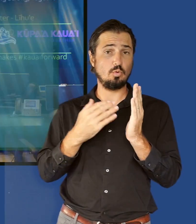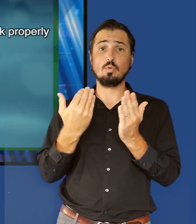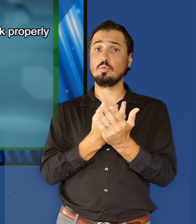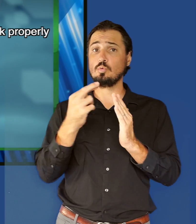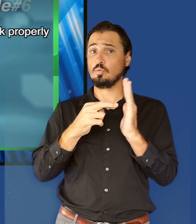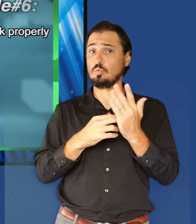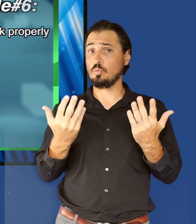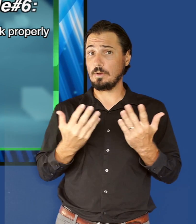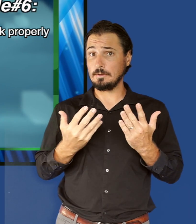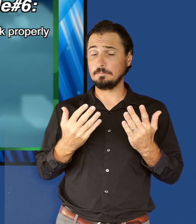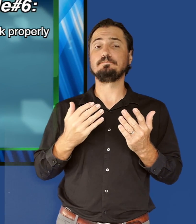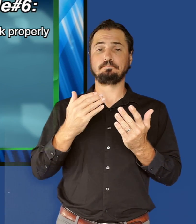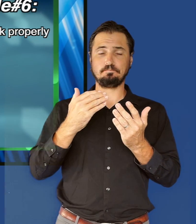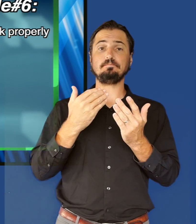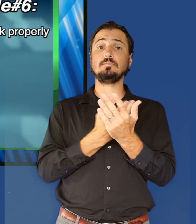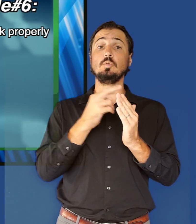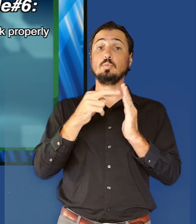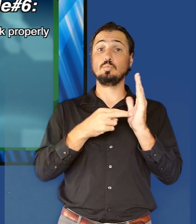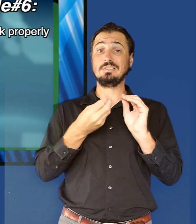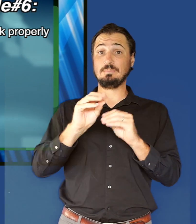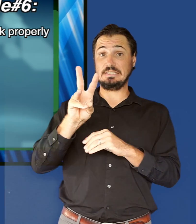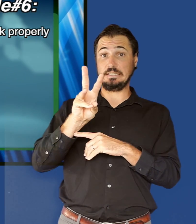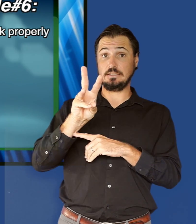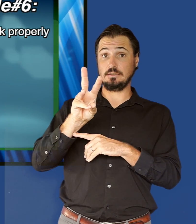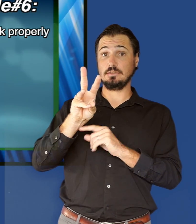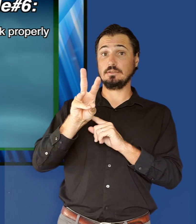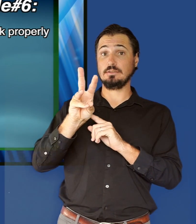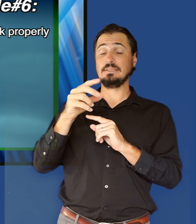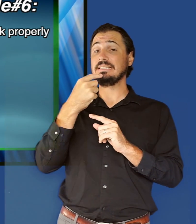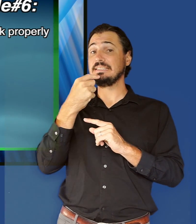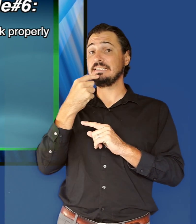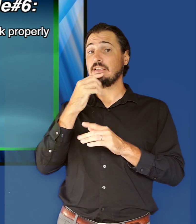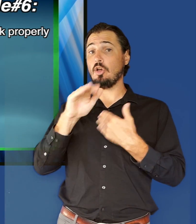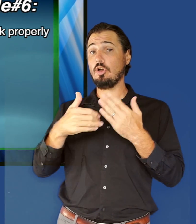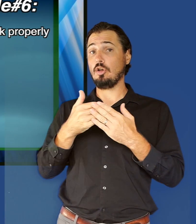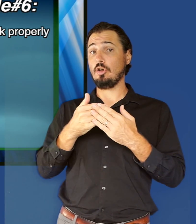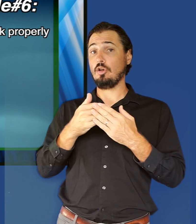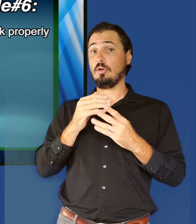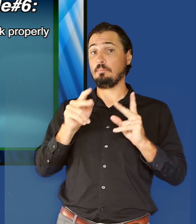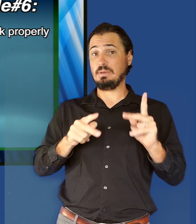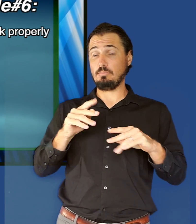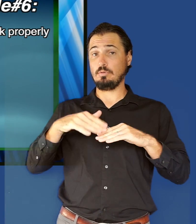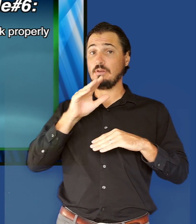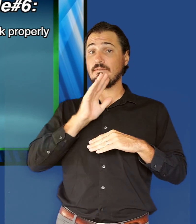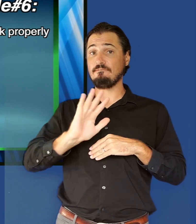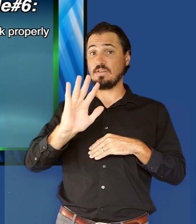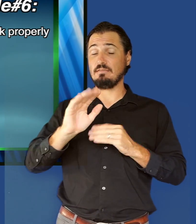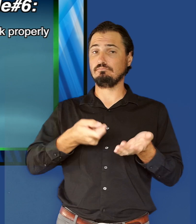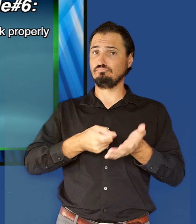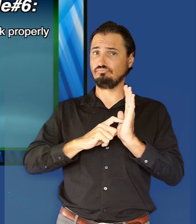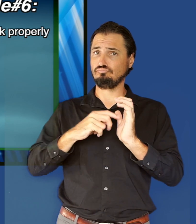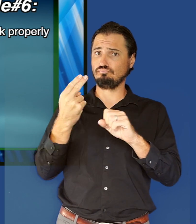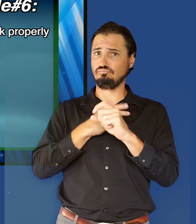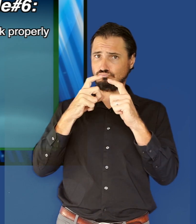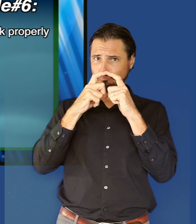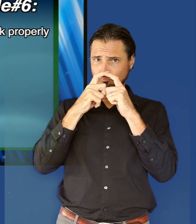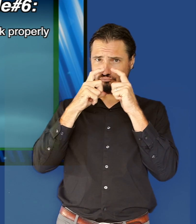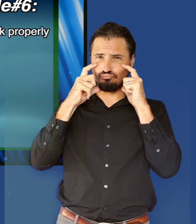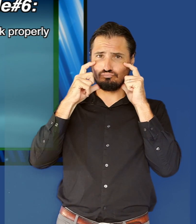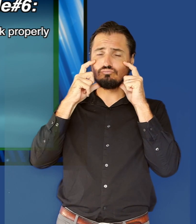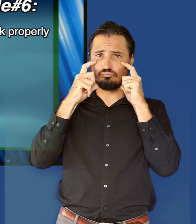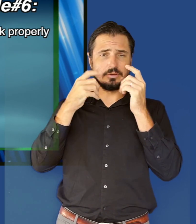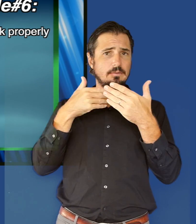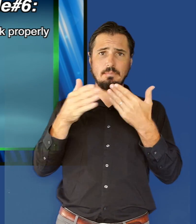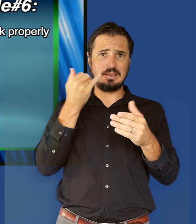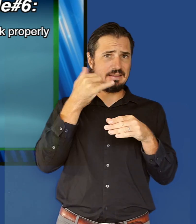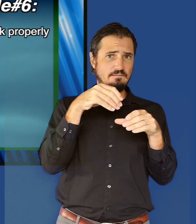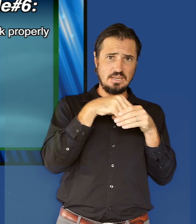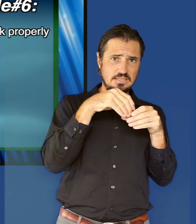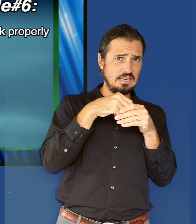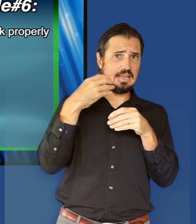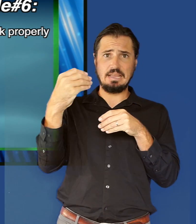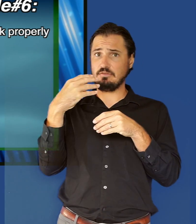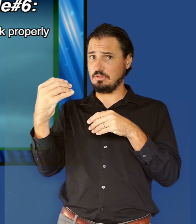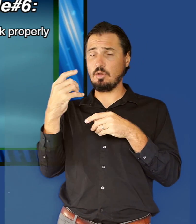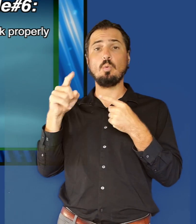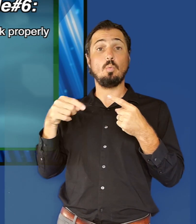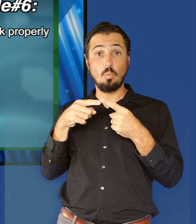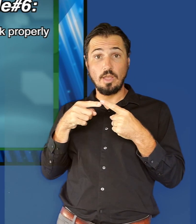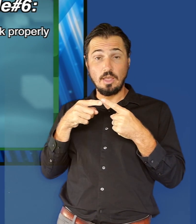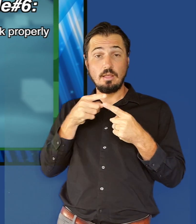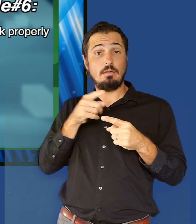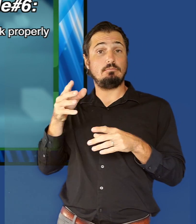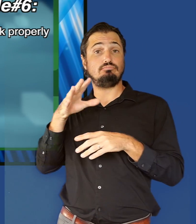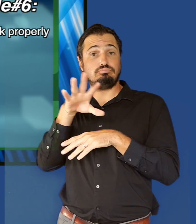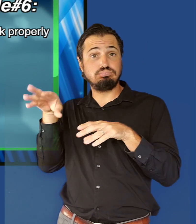Amended Emergency Rule 6 requires that all persons age five and older wear some form of cloth face coverings over their nose and mouth – whether indoors or outdoors – whenever they are with